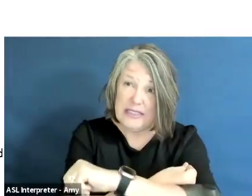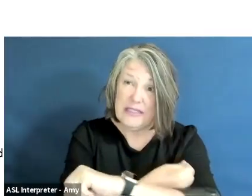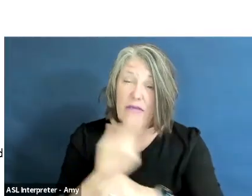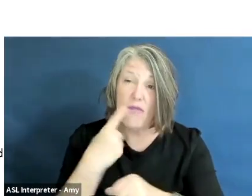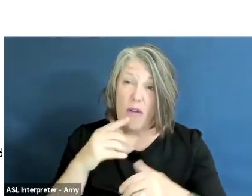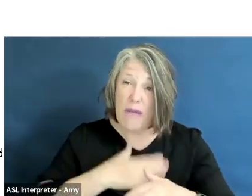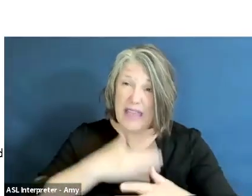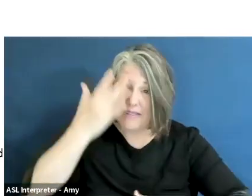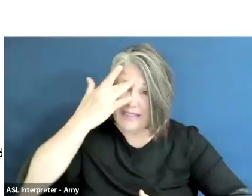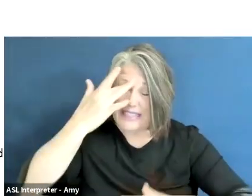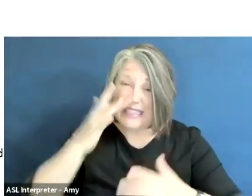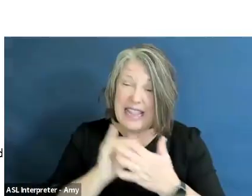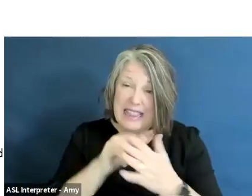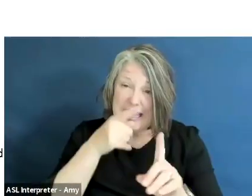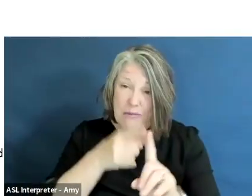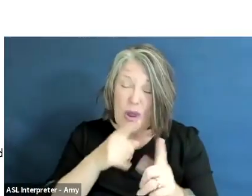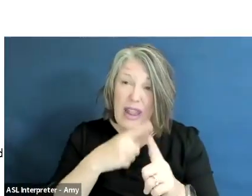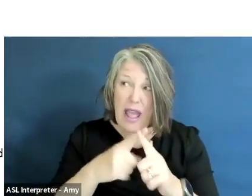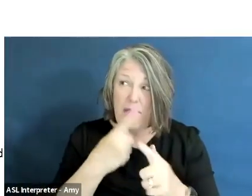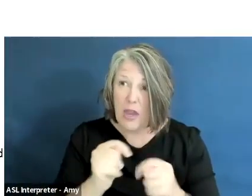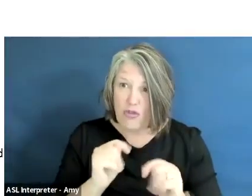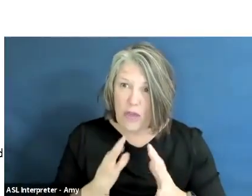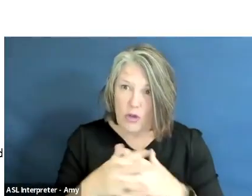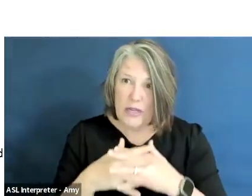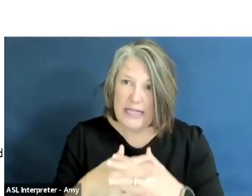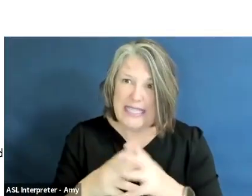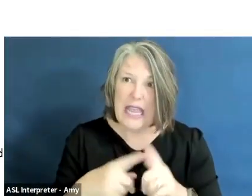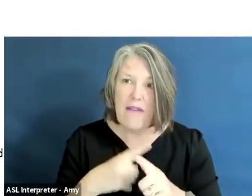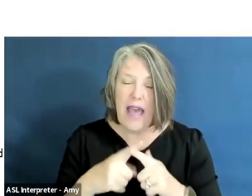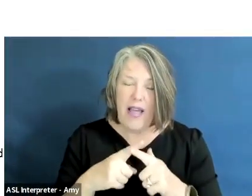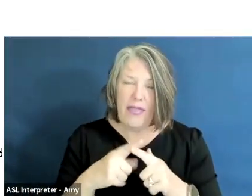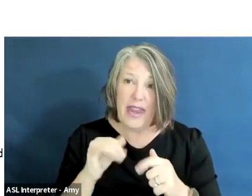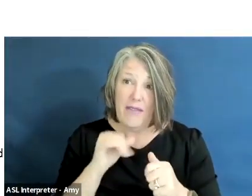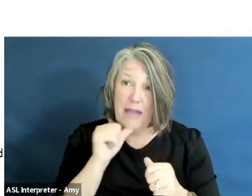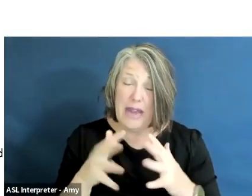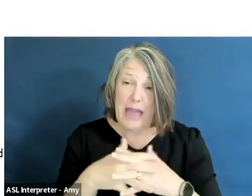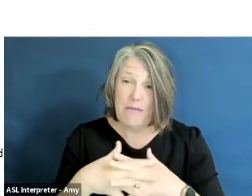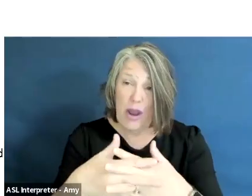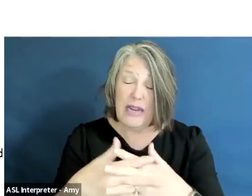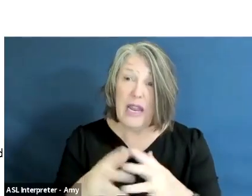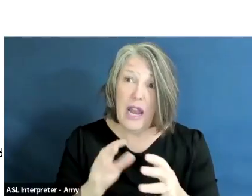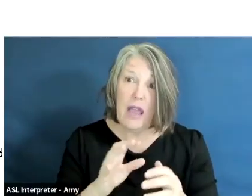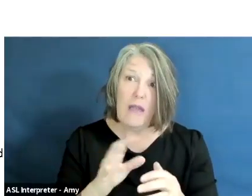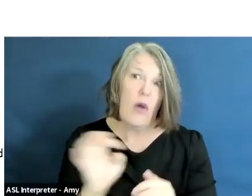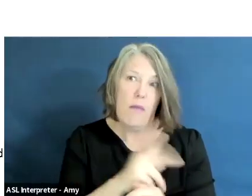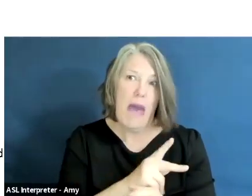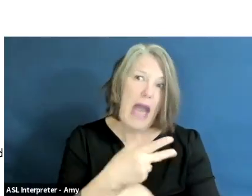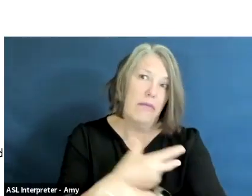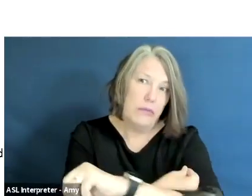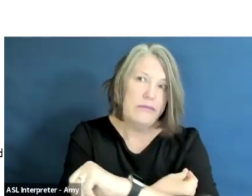and then I'm going to try to conceive for this amount of time and then maybe if I'm not pregnant, I'm going to go back on contraception, I'm going to get another infusion,